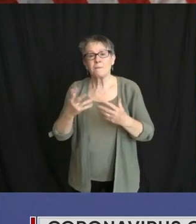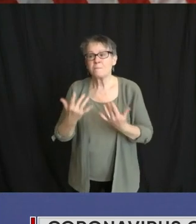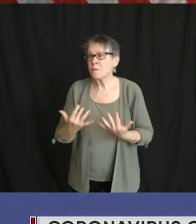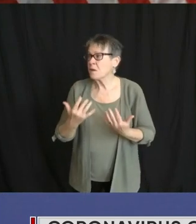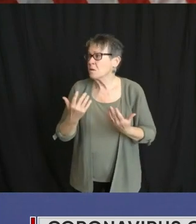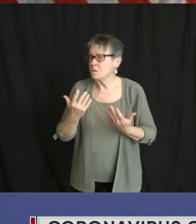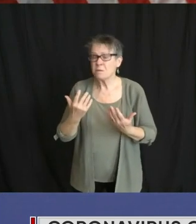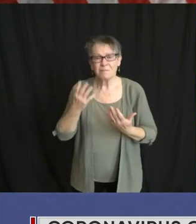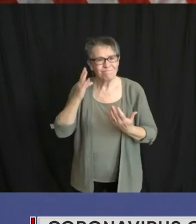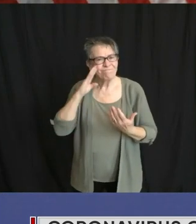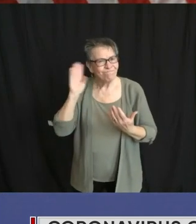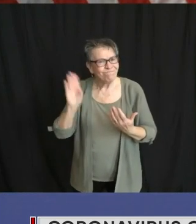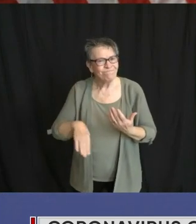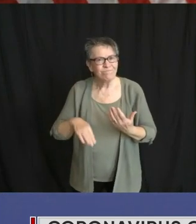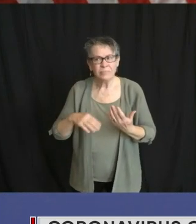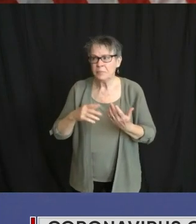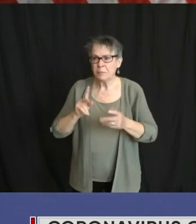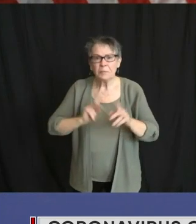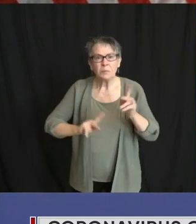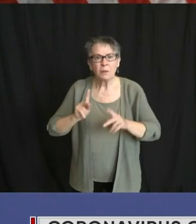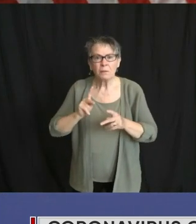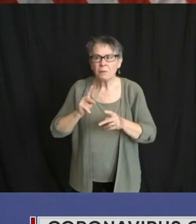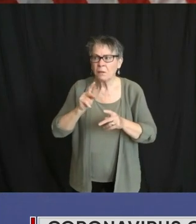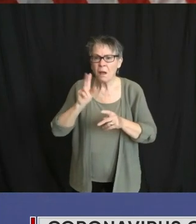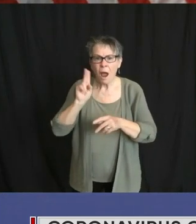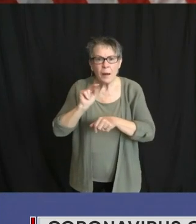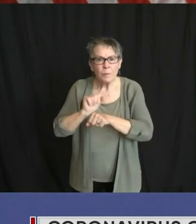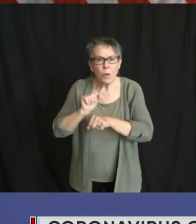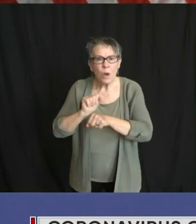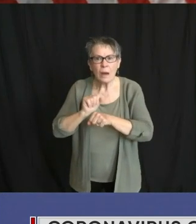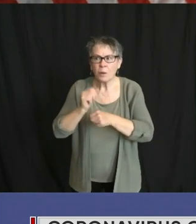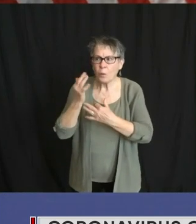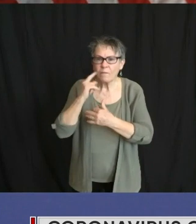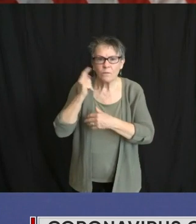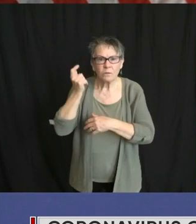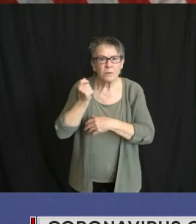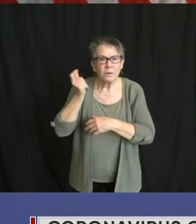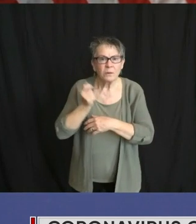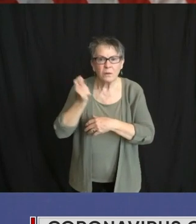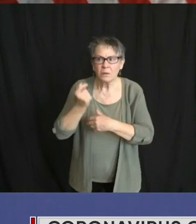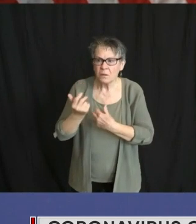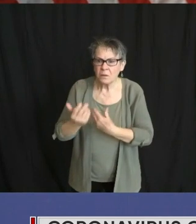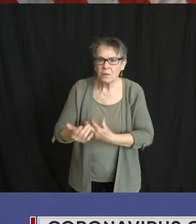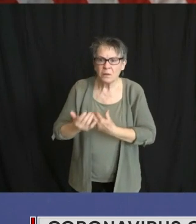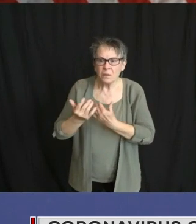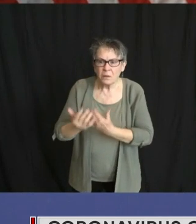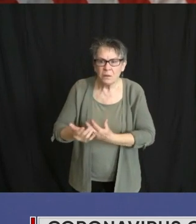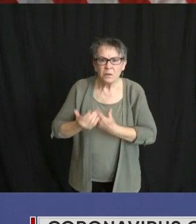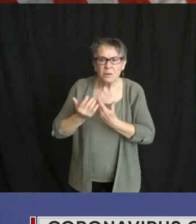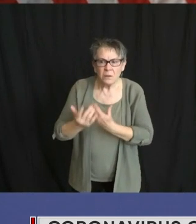GOTTEN THEIRS AND THEY ARE